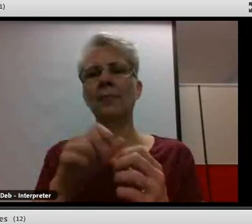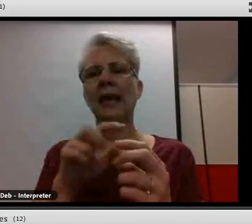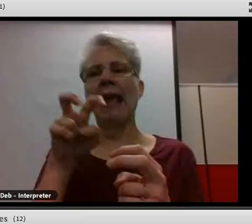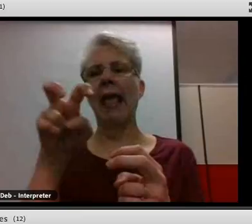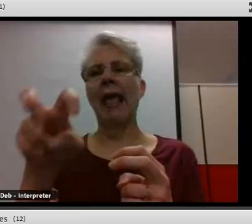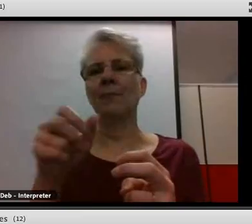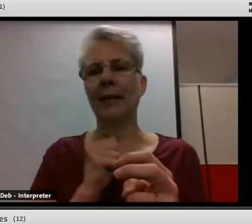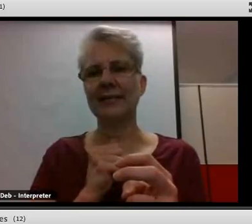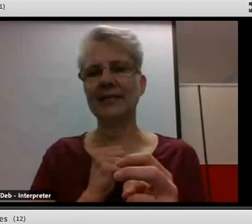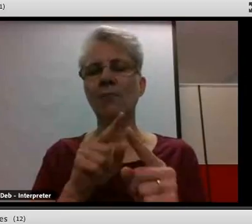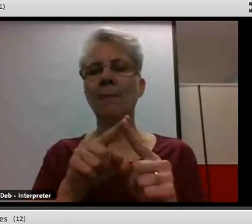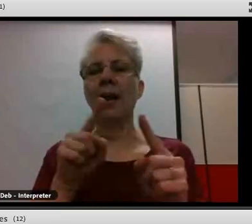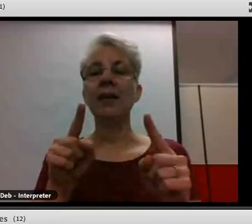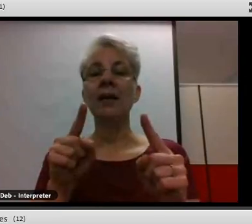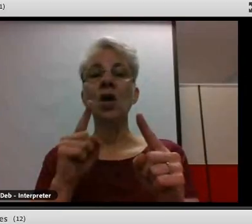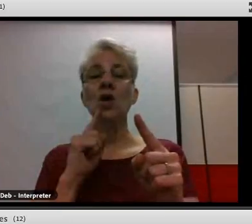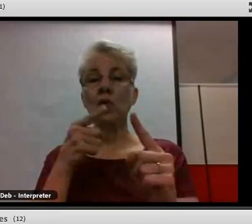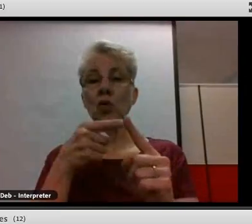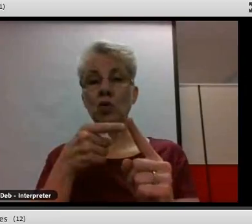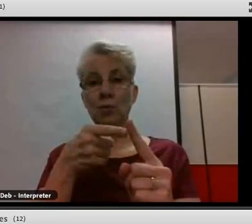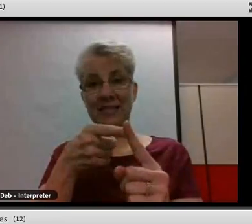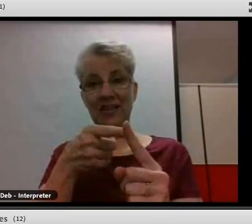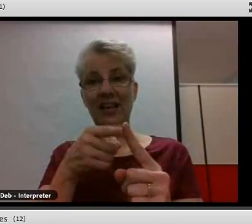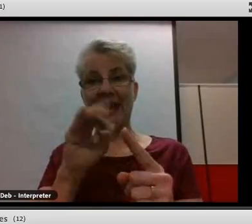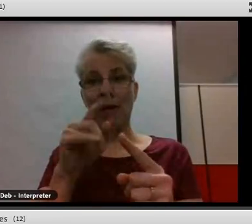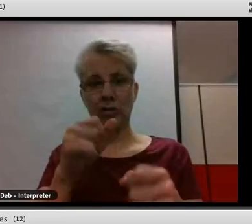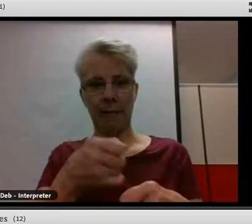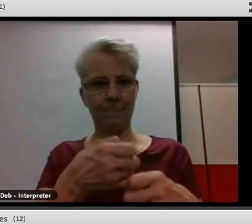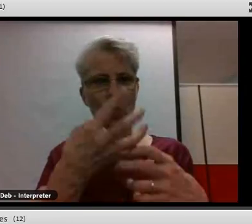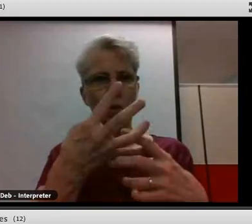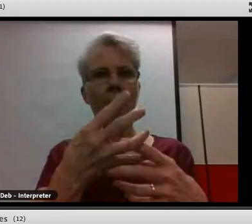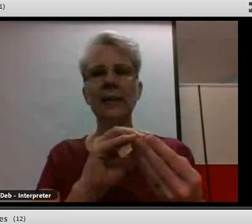And in 2015, there were --